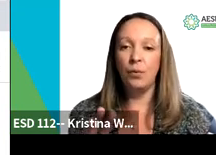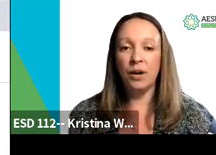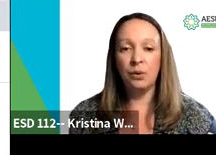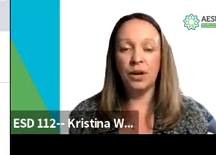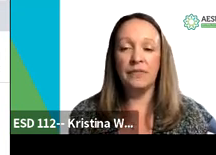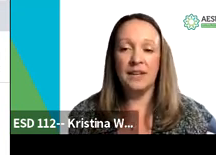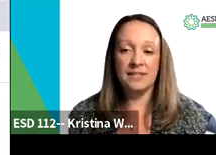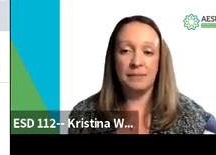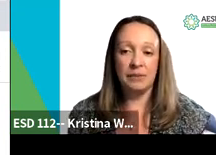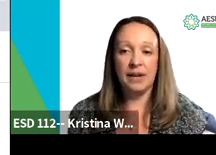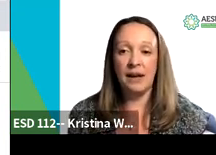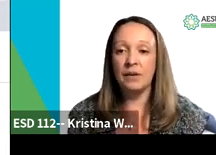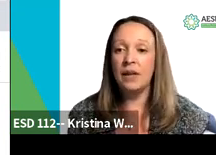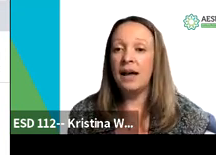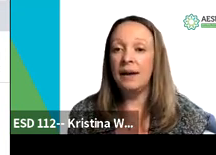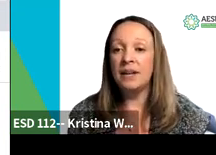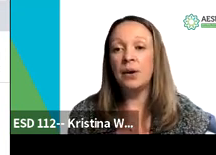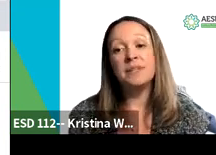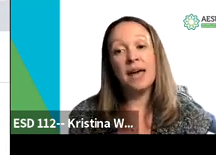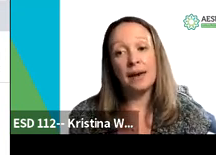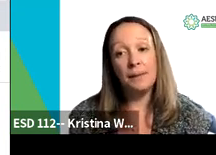ESD 112-- Kristina Wambold: We're going to work on the assignment. Right now I'm going to go up to Edit